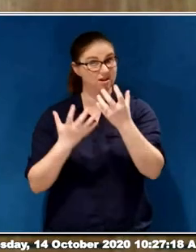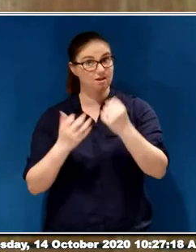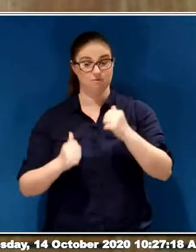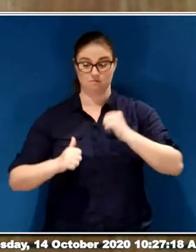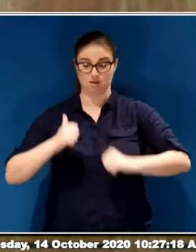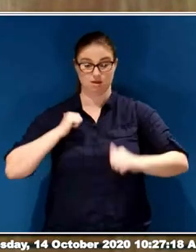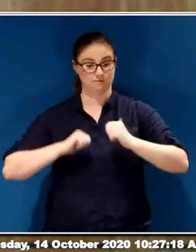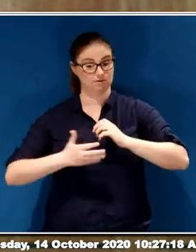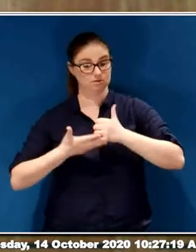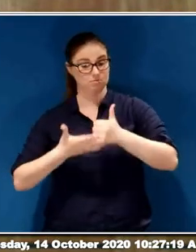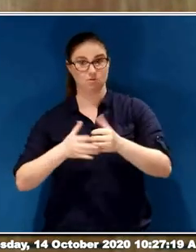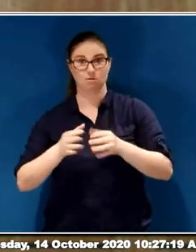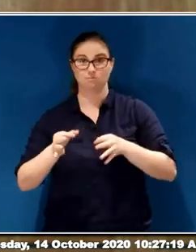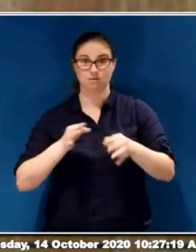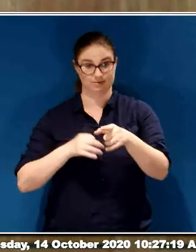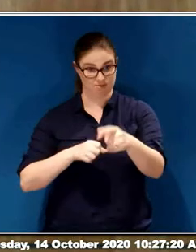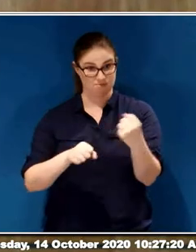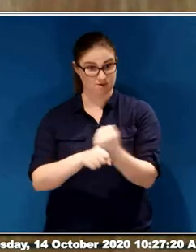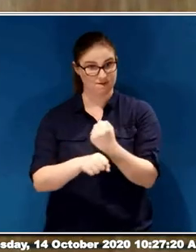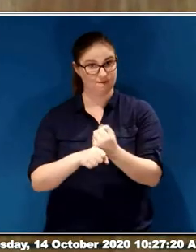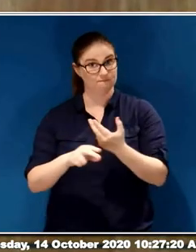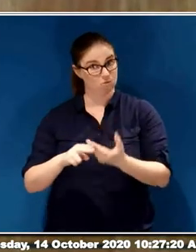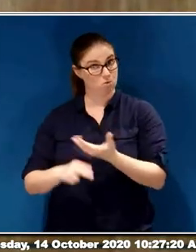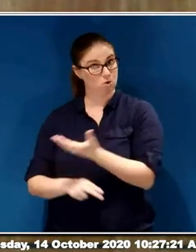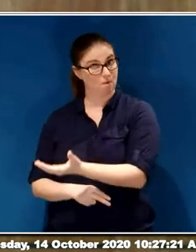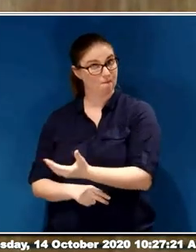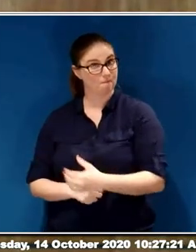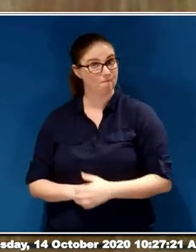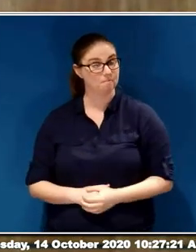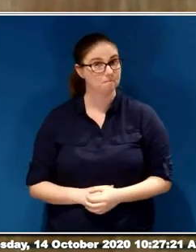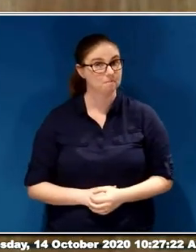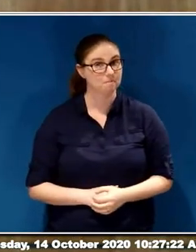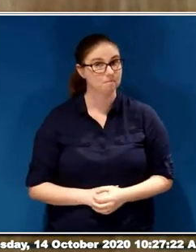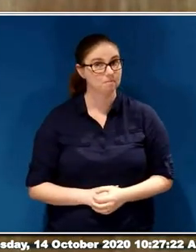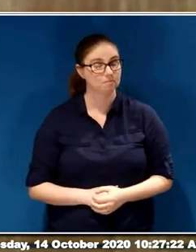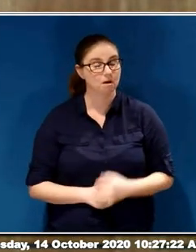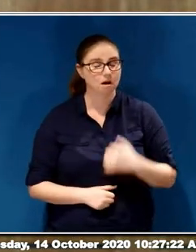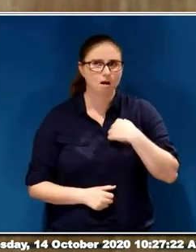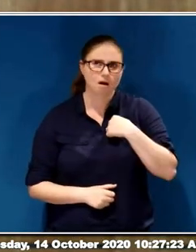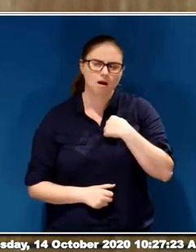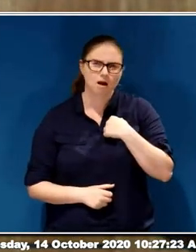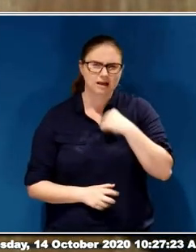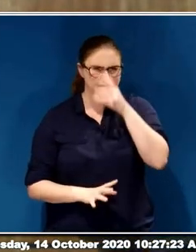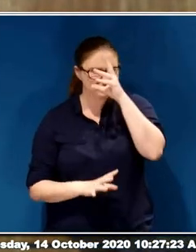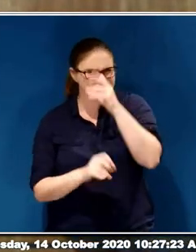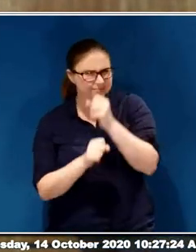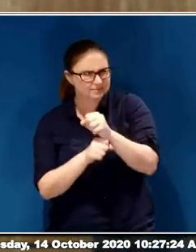I believe that very early in the year a behaviour support plan was